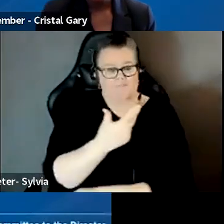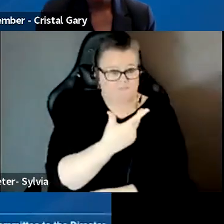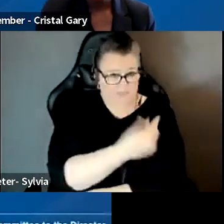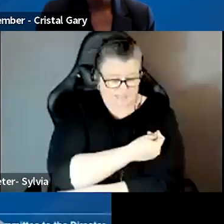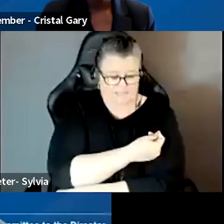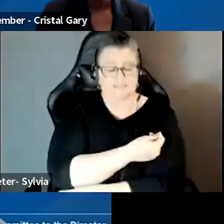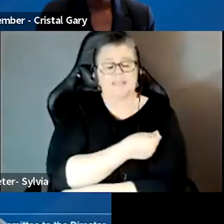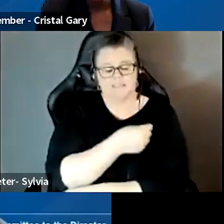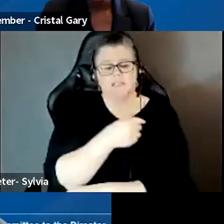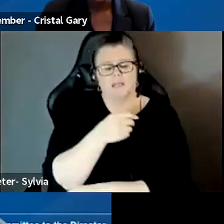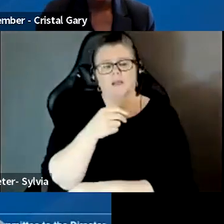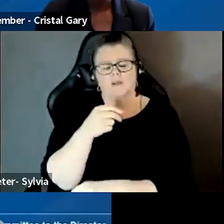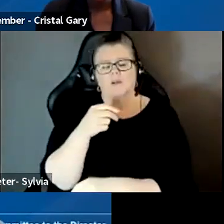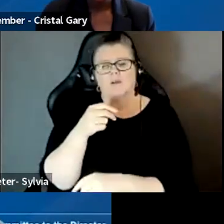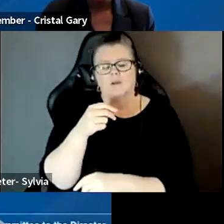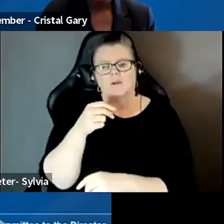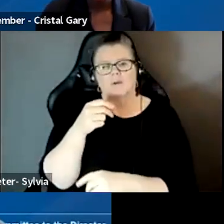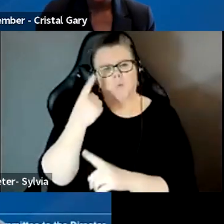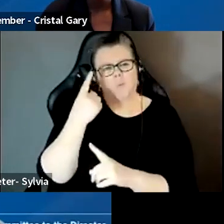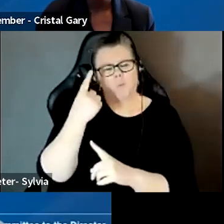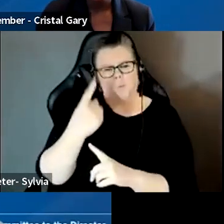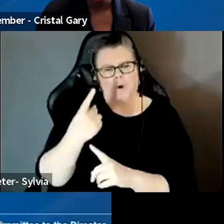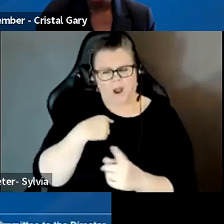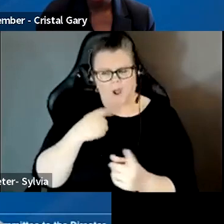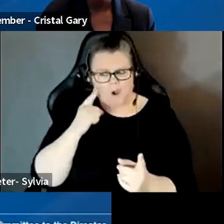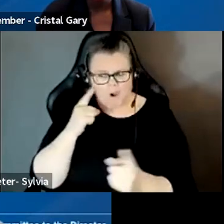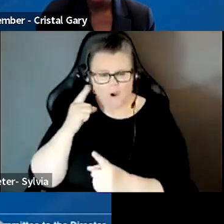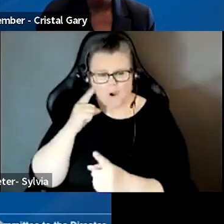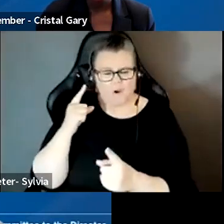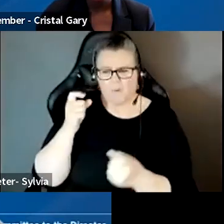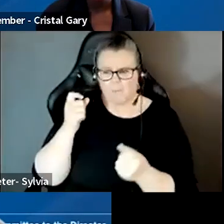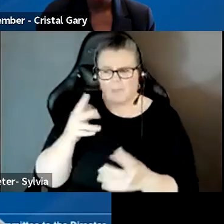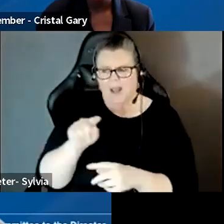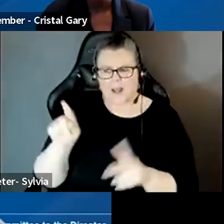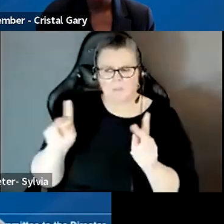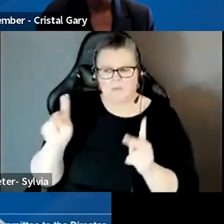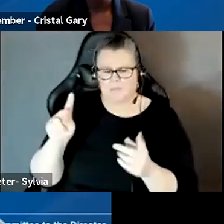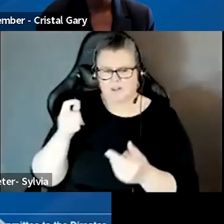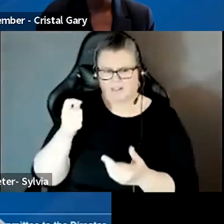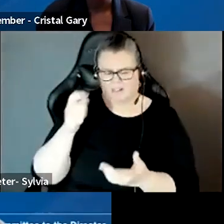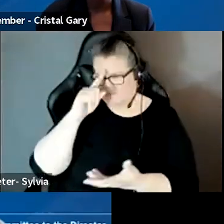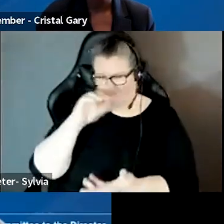And one of the things that I'm hearing is a lot of confusion out there about what is the difference, if any,